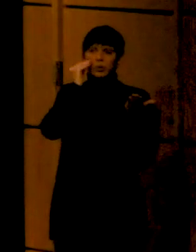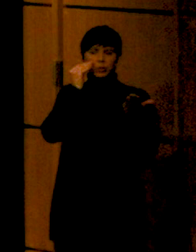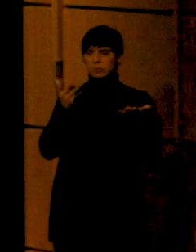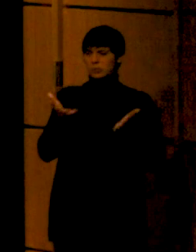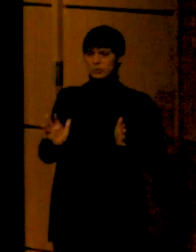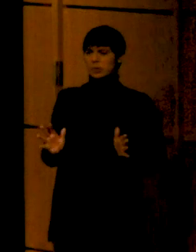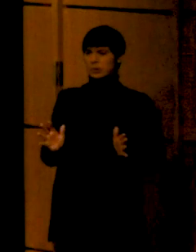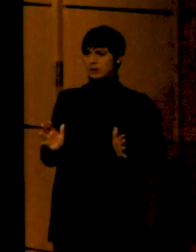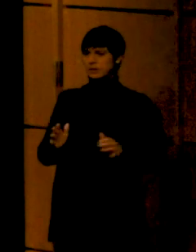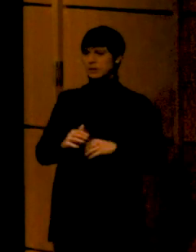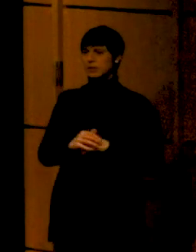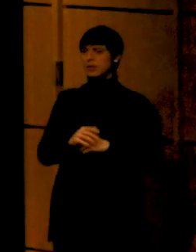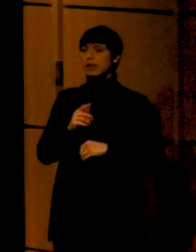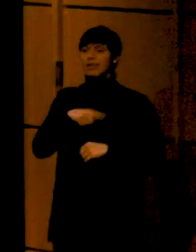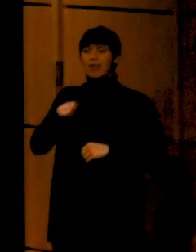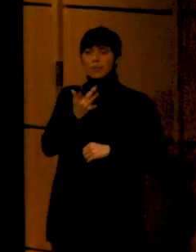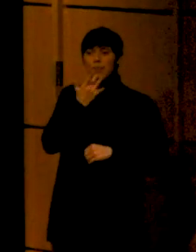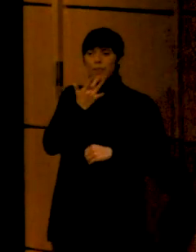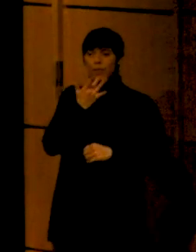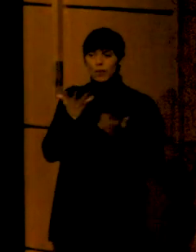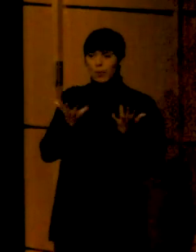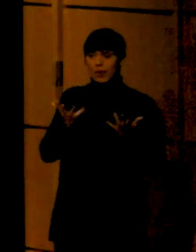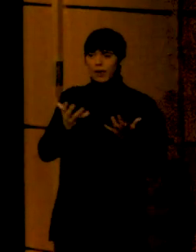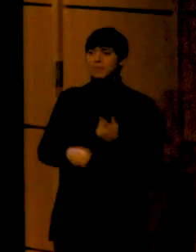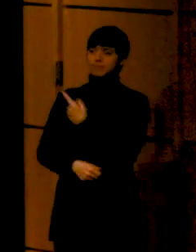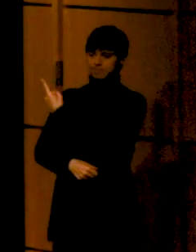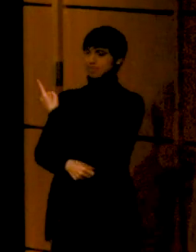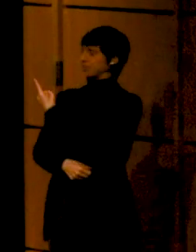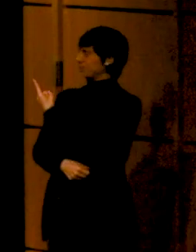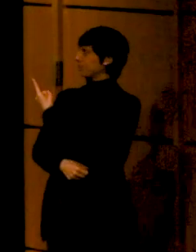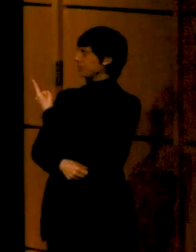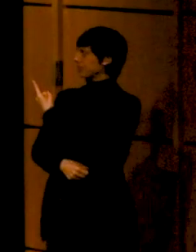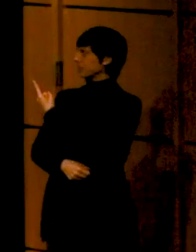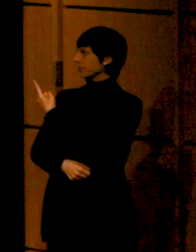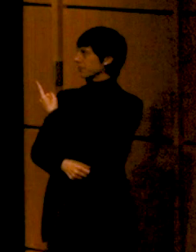And this was the kind of image that predominated after the first few with people fleeing and